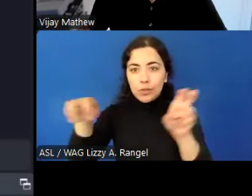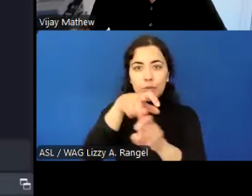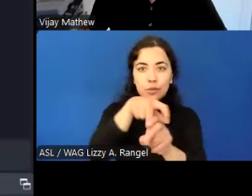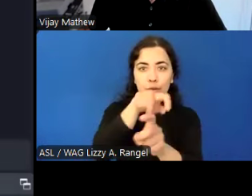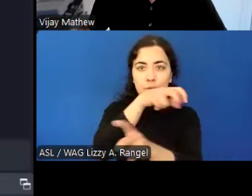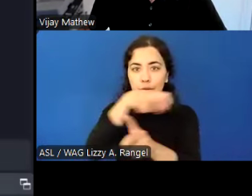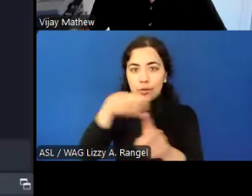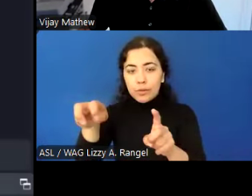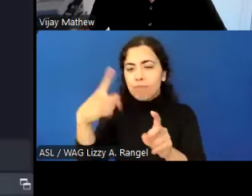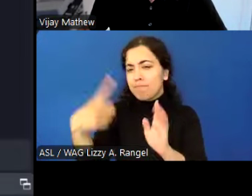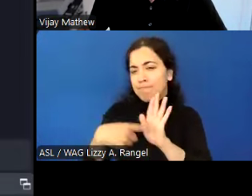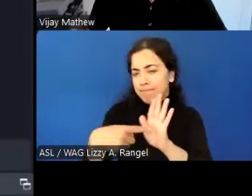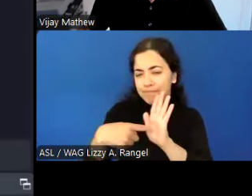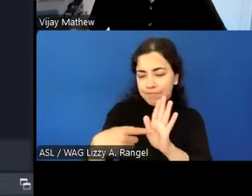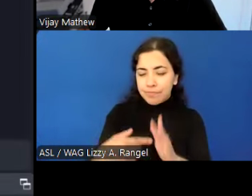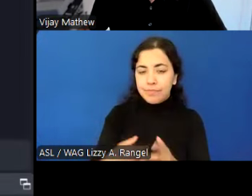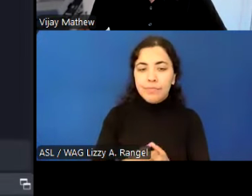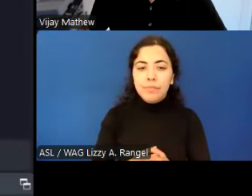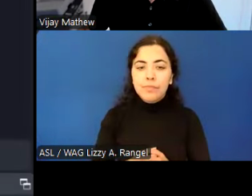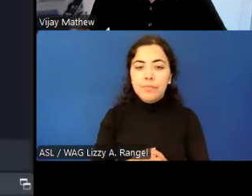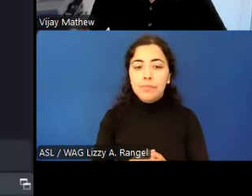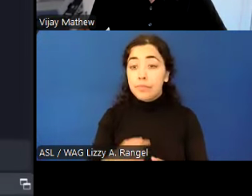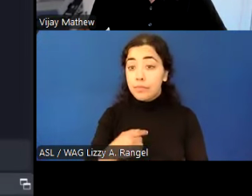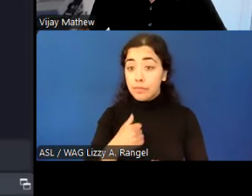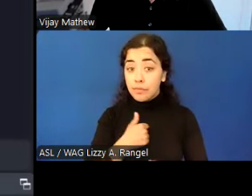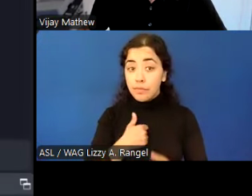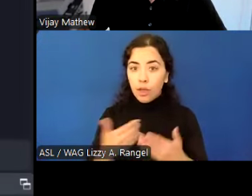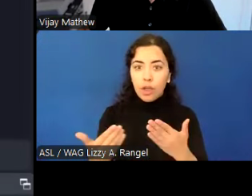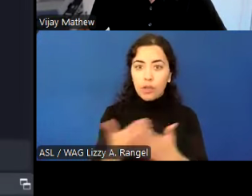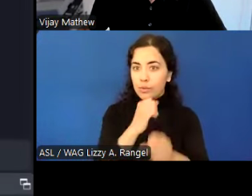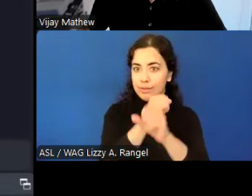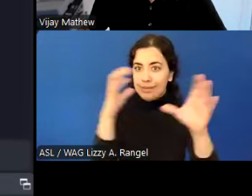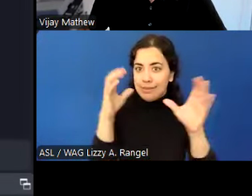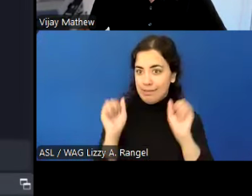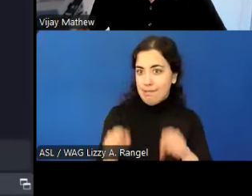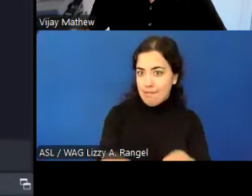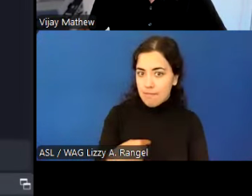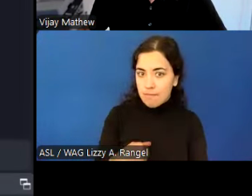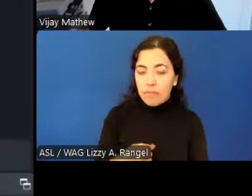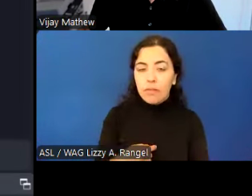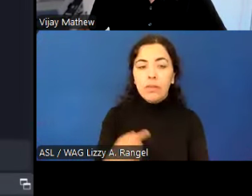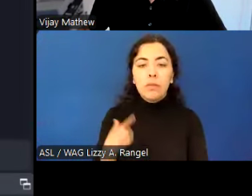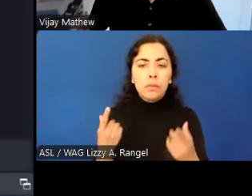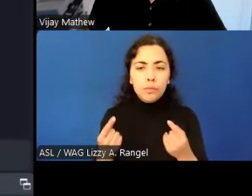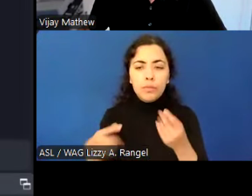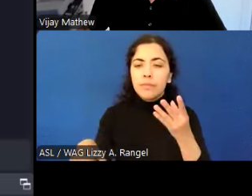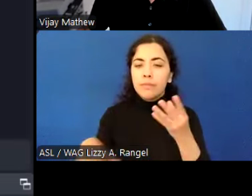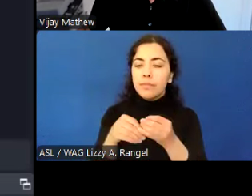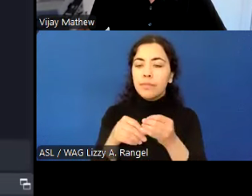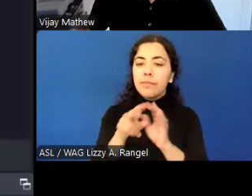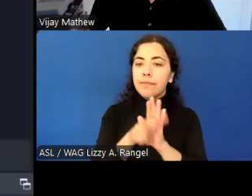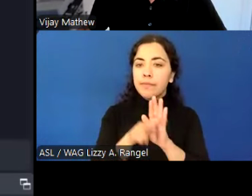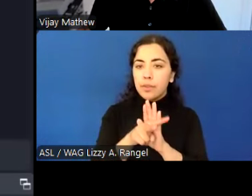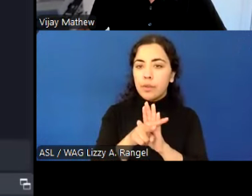For example, I can make a new scene where what I'm going to do is add a video camera